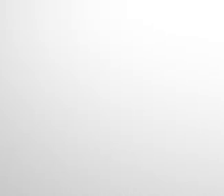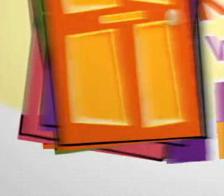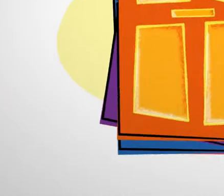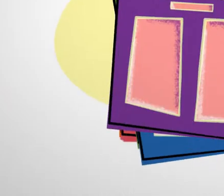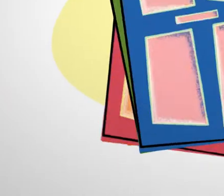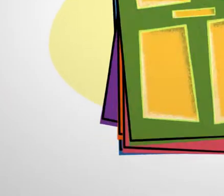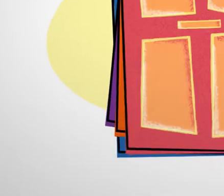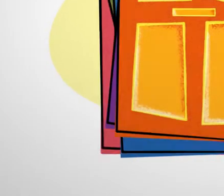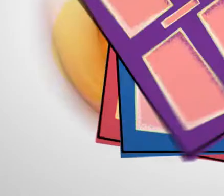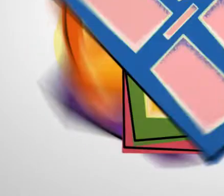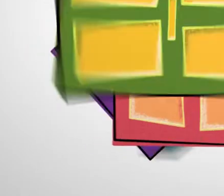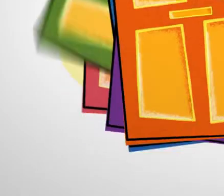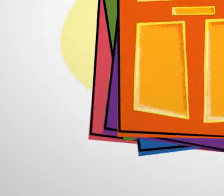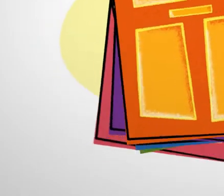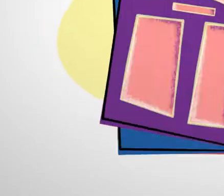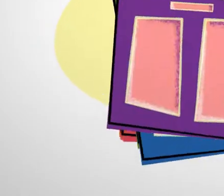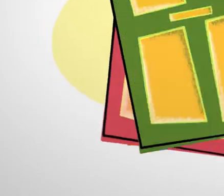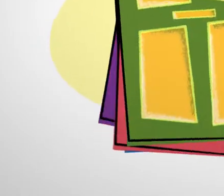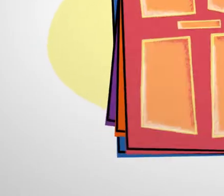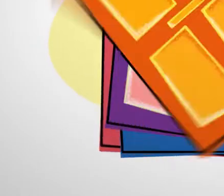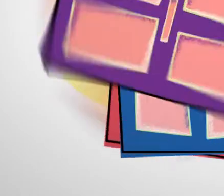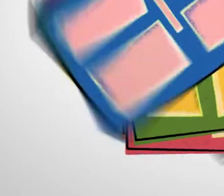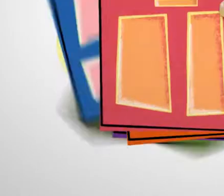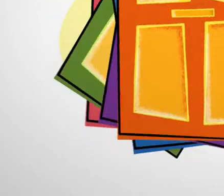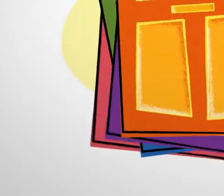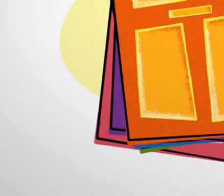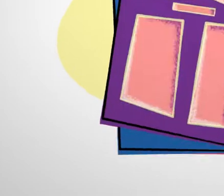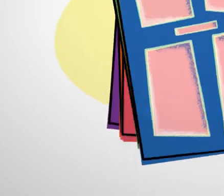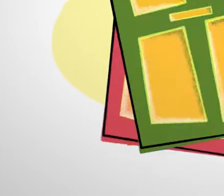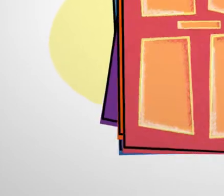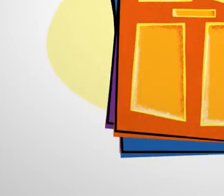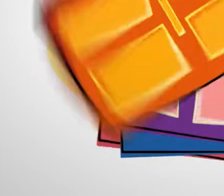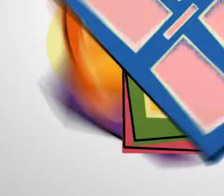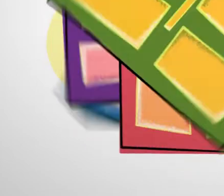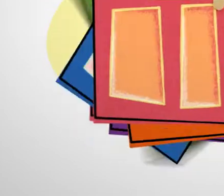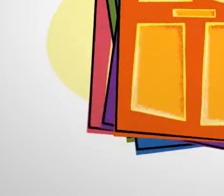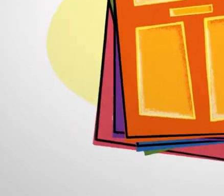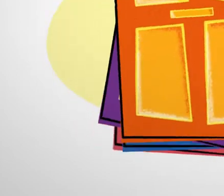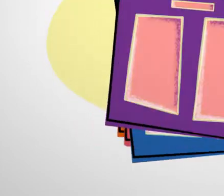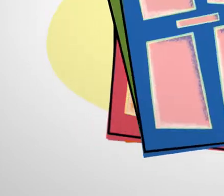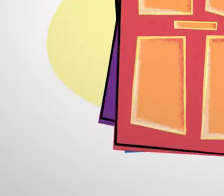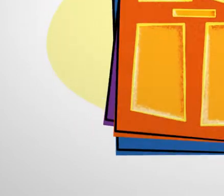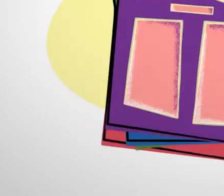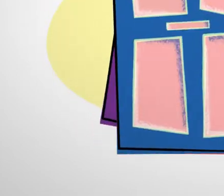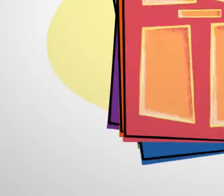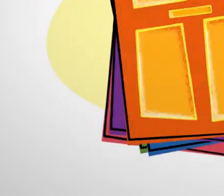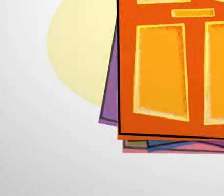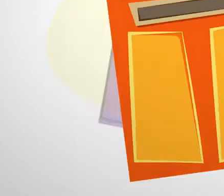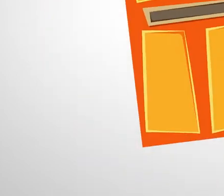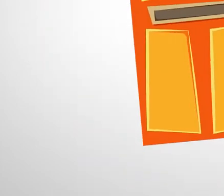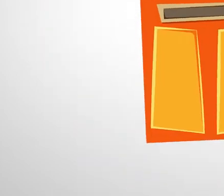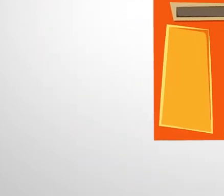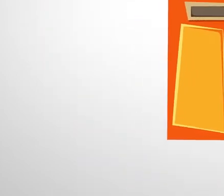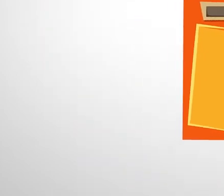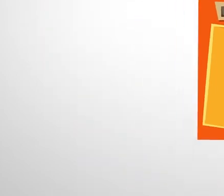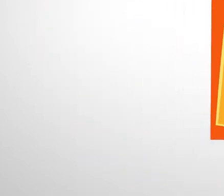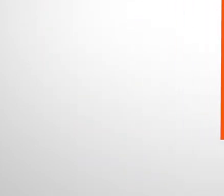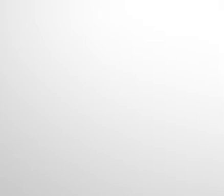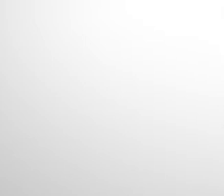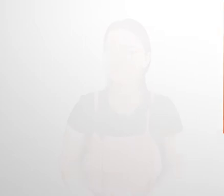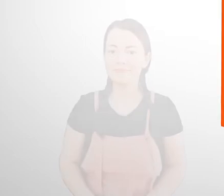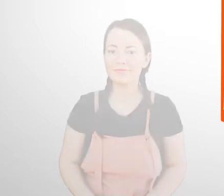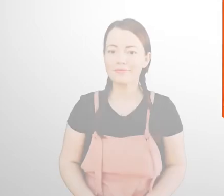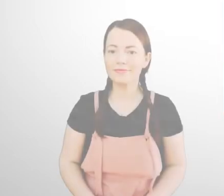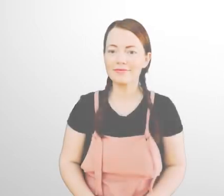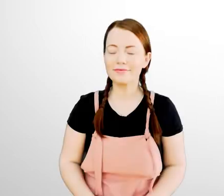[ JINGLE - Jubilant jazzy trumpets play the upbeat series jingle, they end with a burst. ]